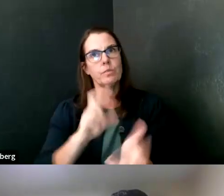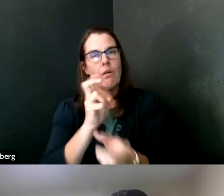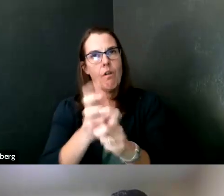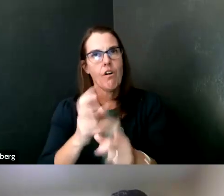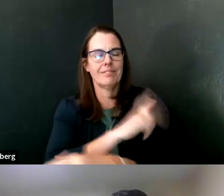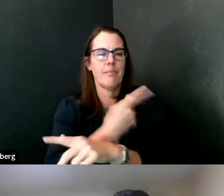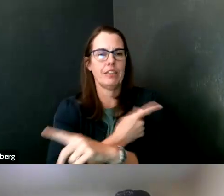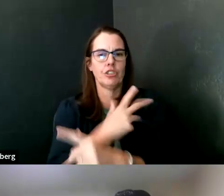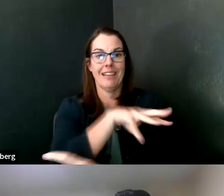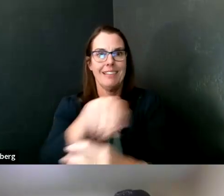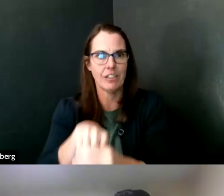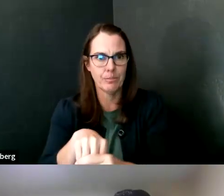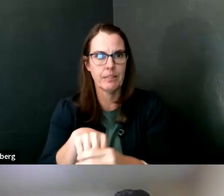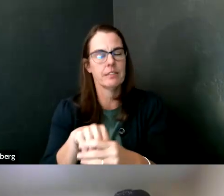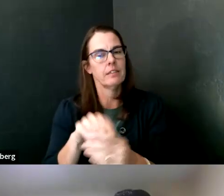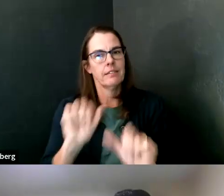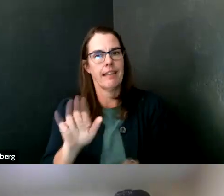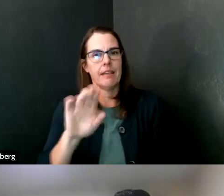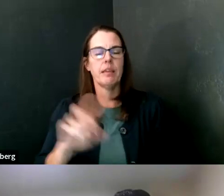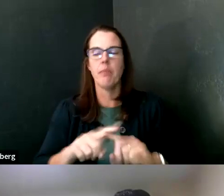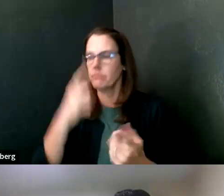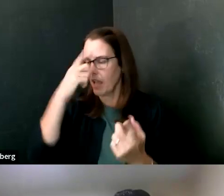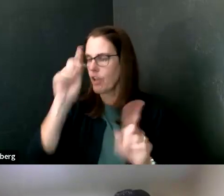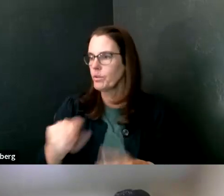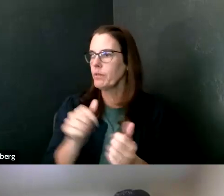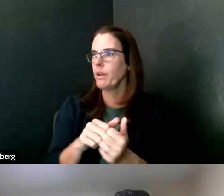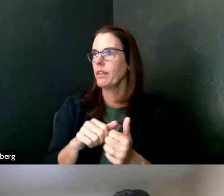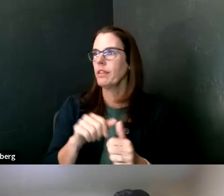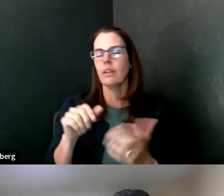while I agree p with p the pastor that spoke that um, we need to do a better job of reaching